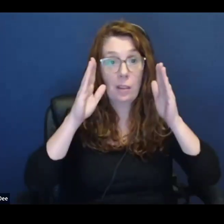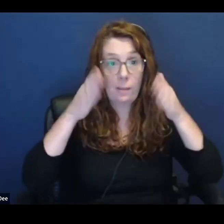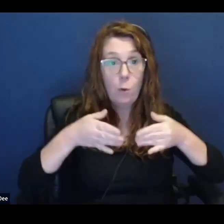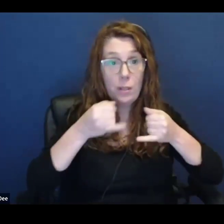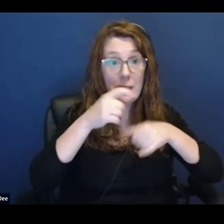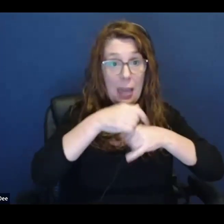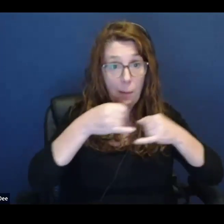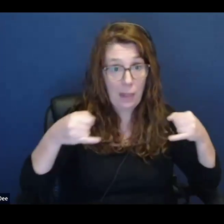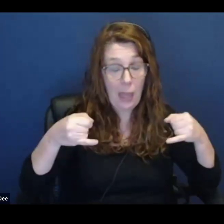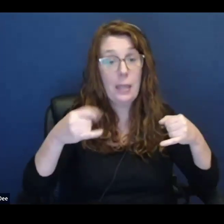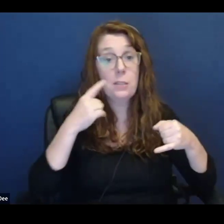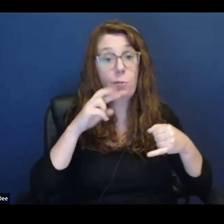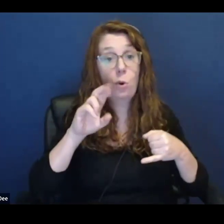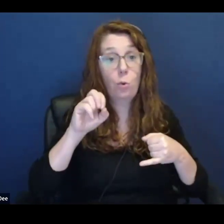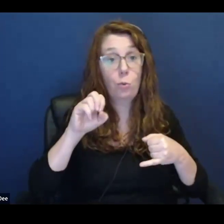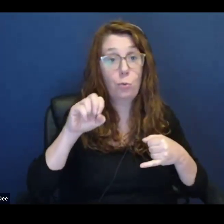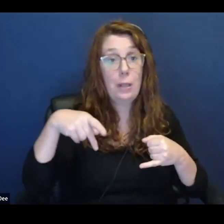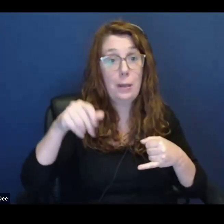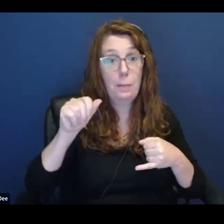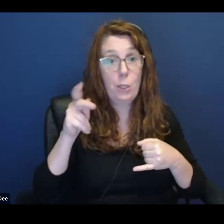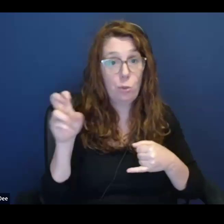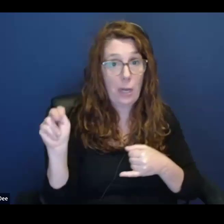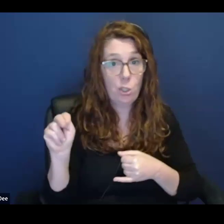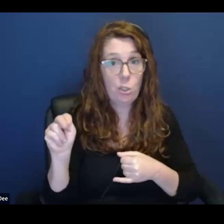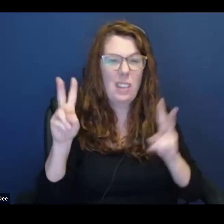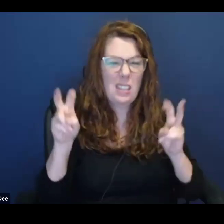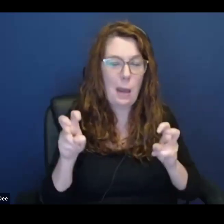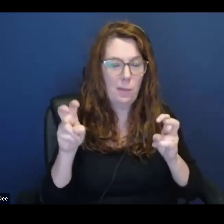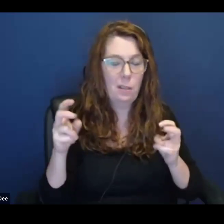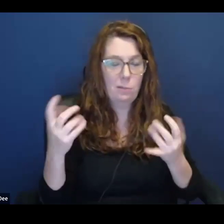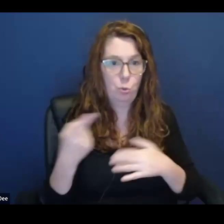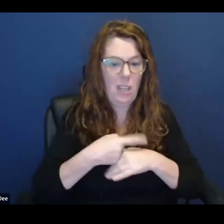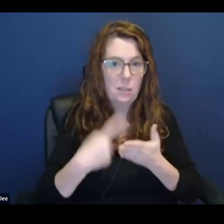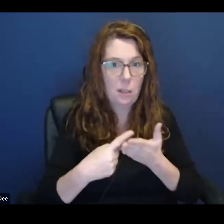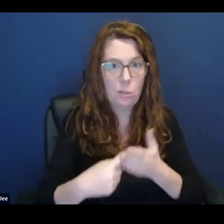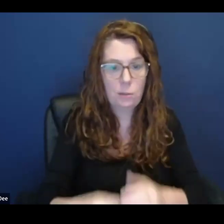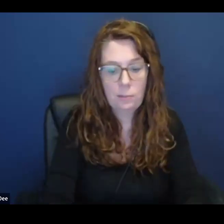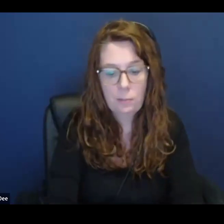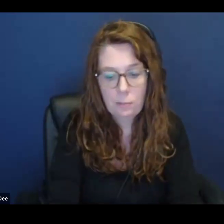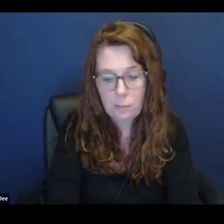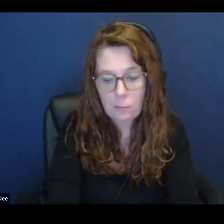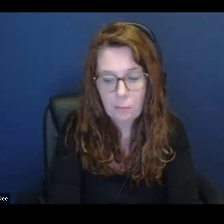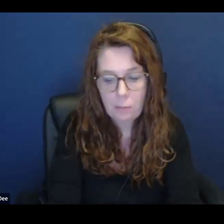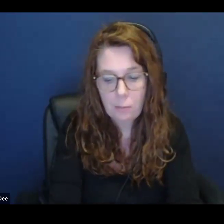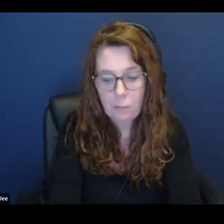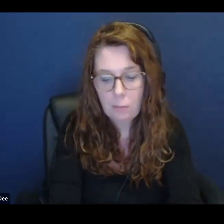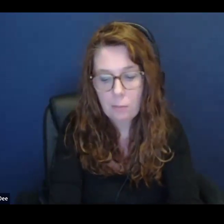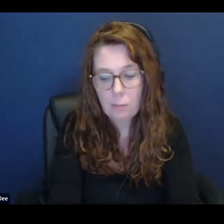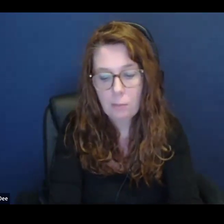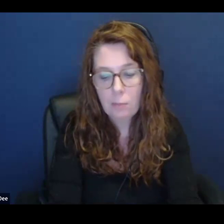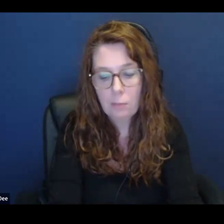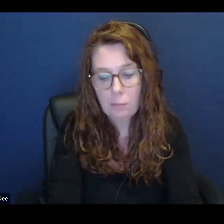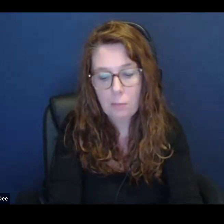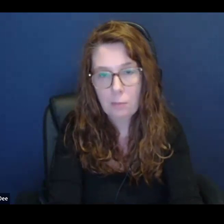which will be the topic of our discussion today.